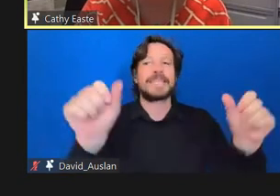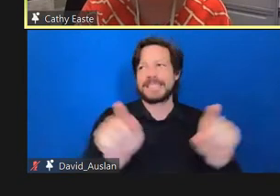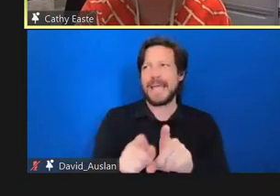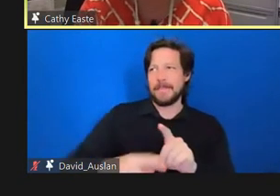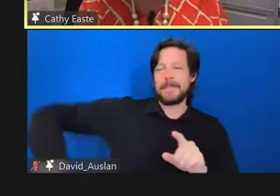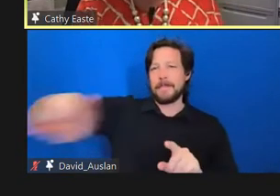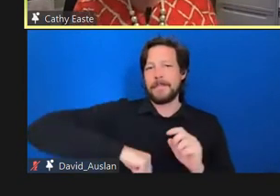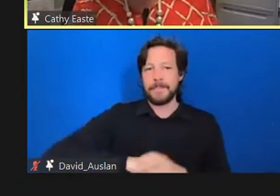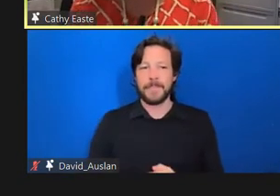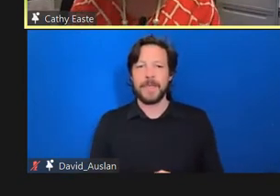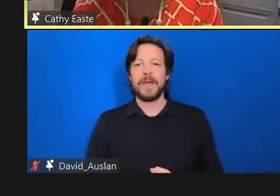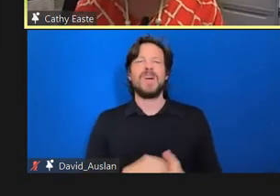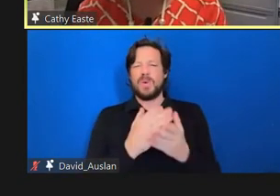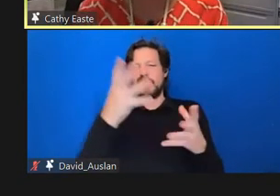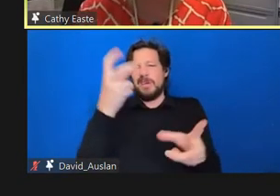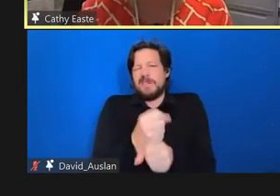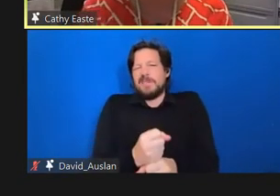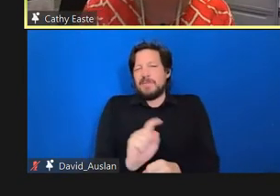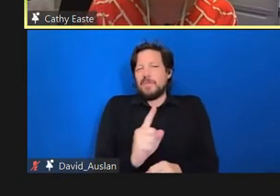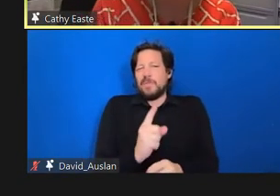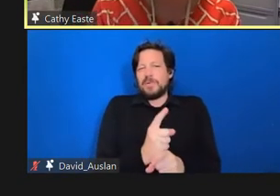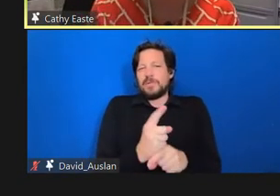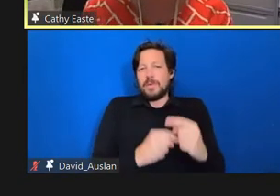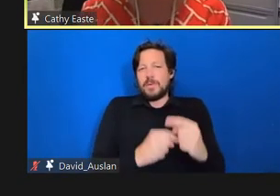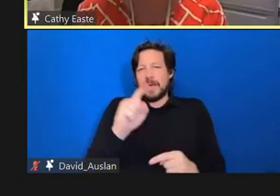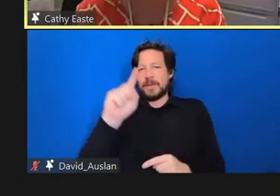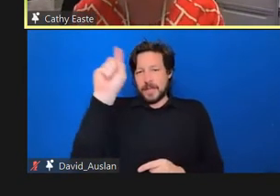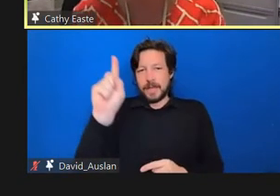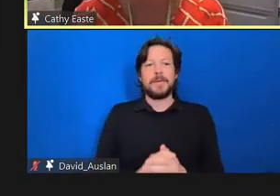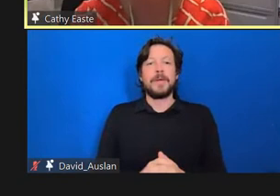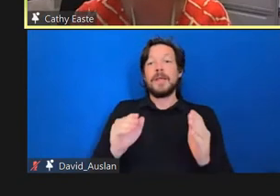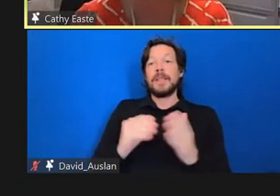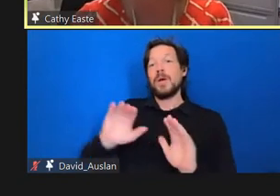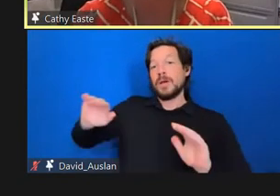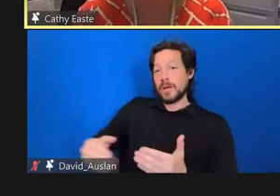In a nutshell, that's what we're covering. I'm going to introduce you to Dr Riona Tindal.